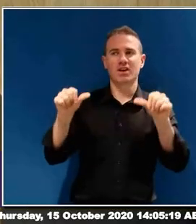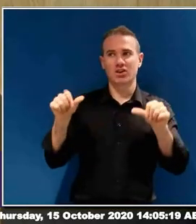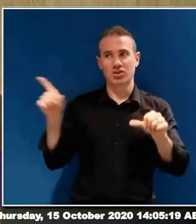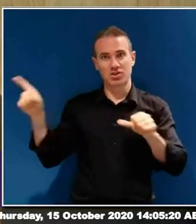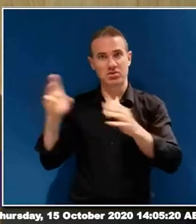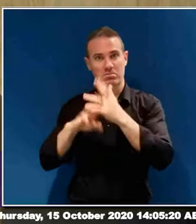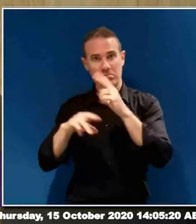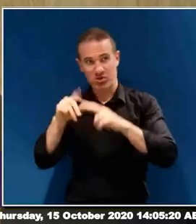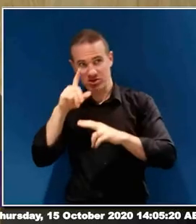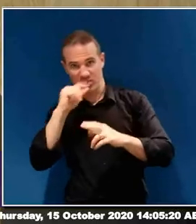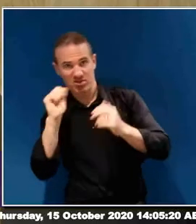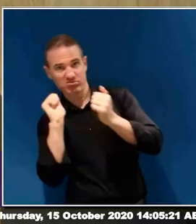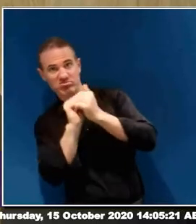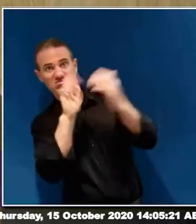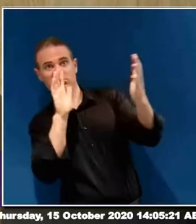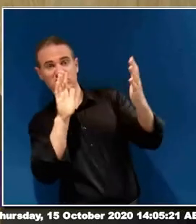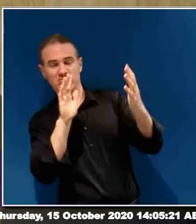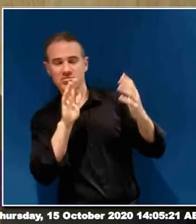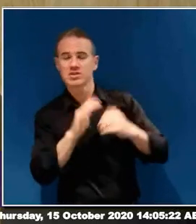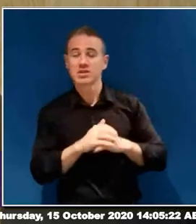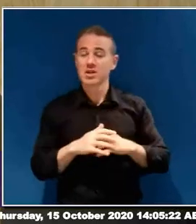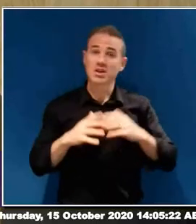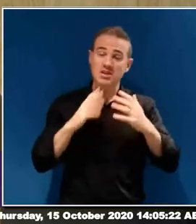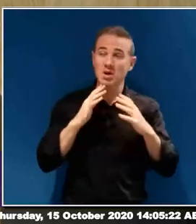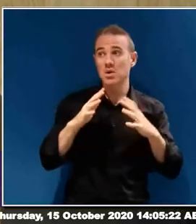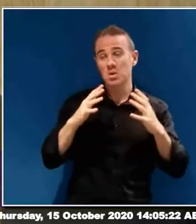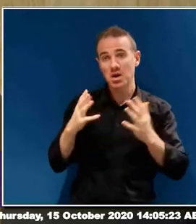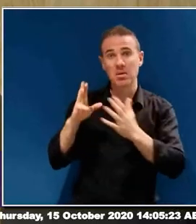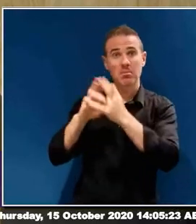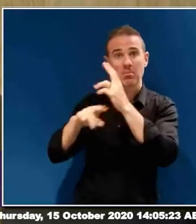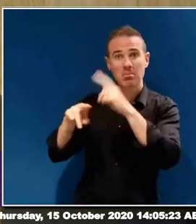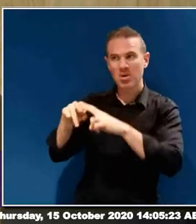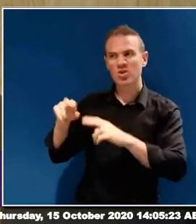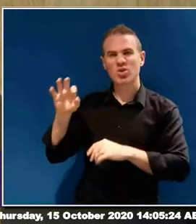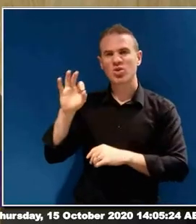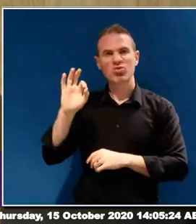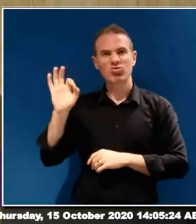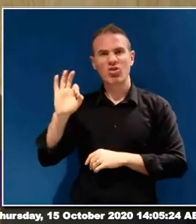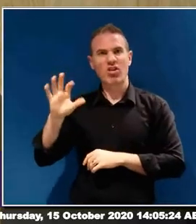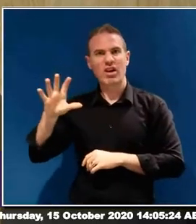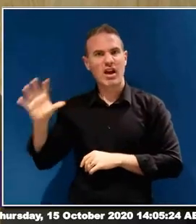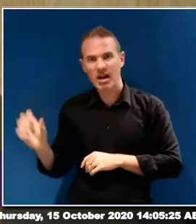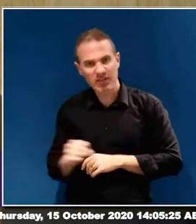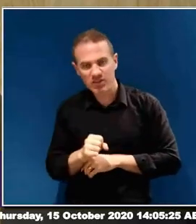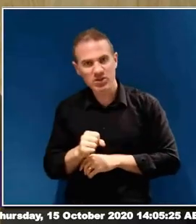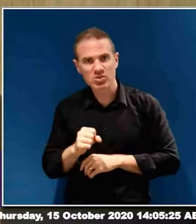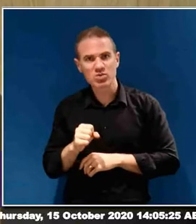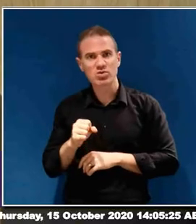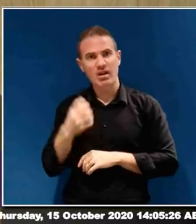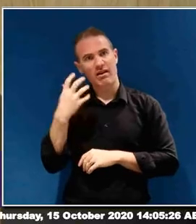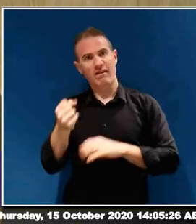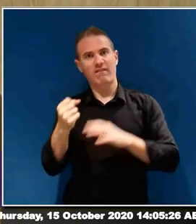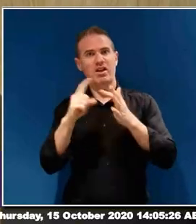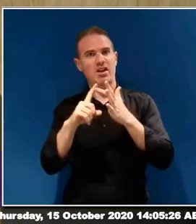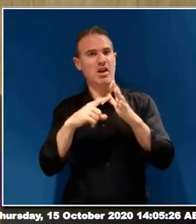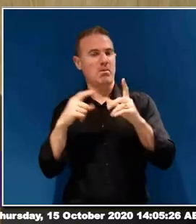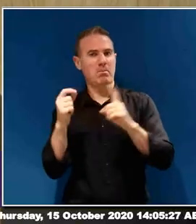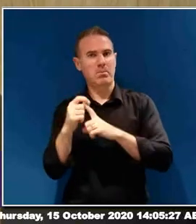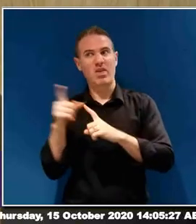They need to sign to say that they do want their students assessed, and so the guidance officer would explain to them what that means and what that entails.